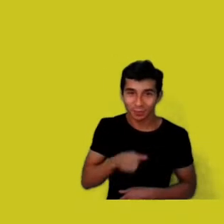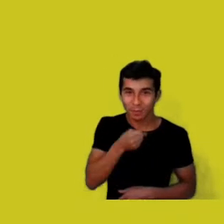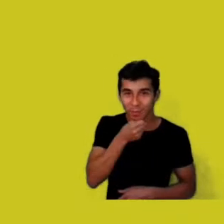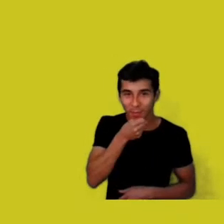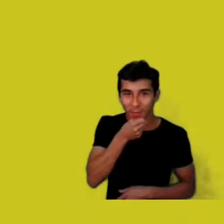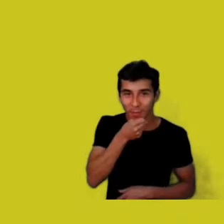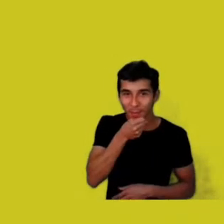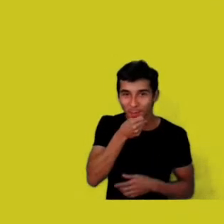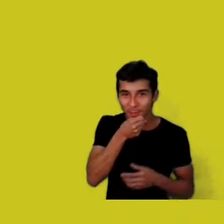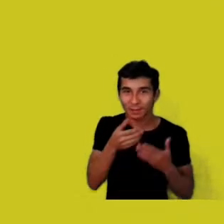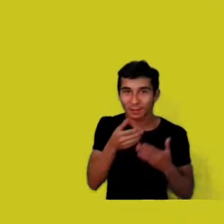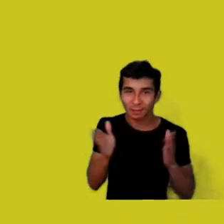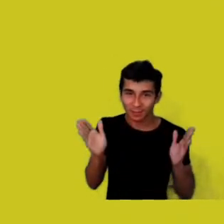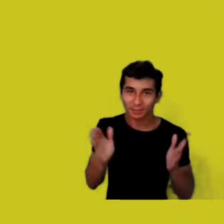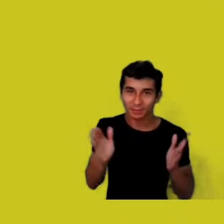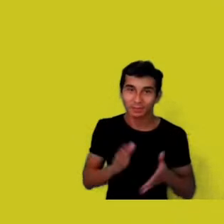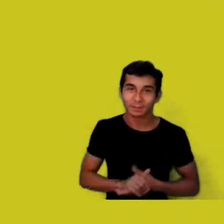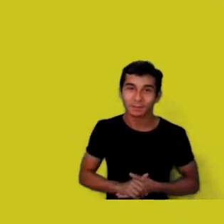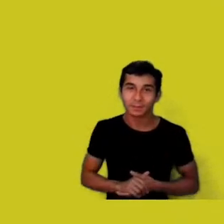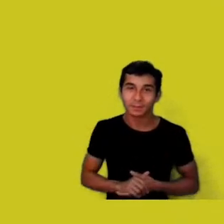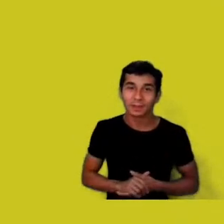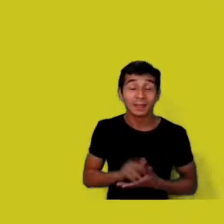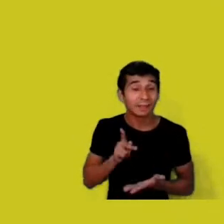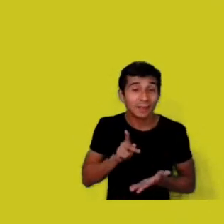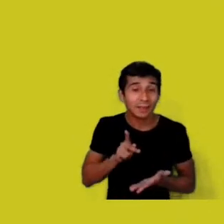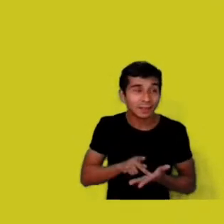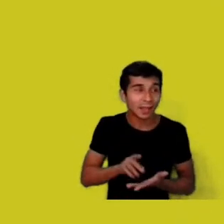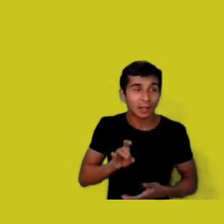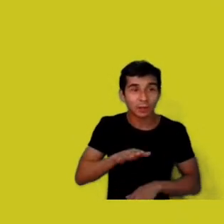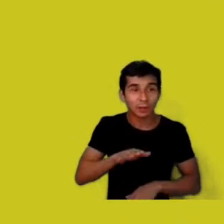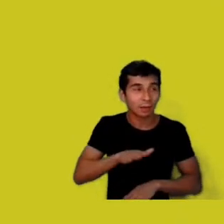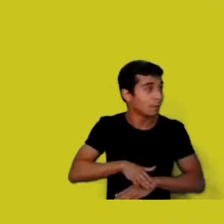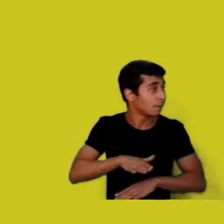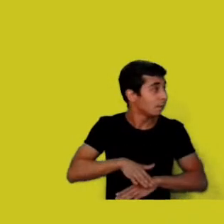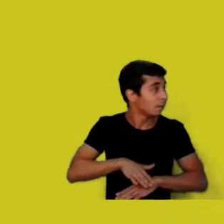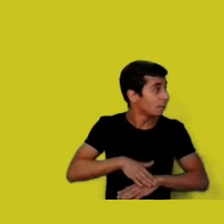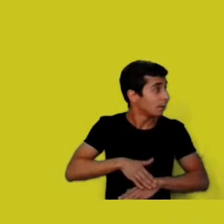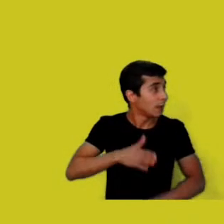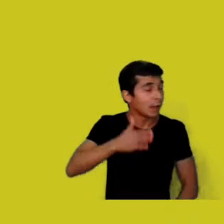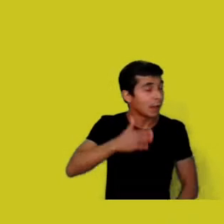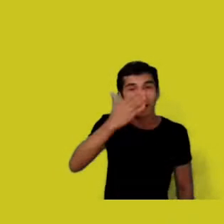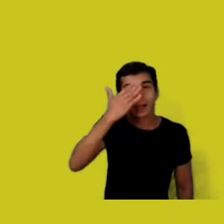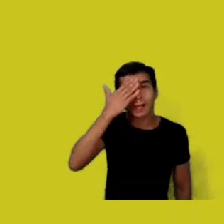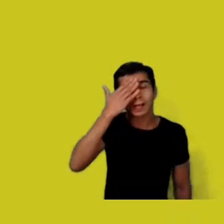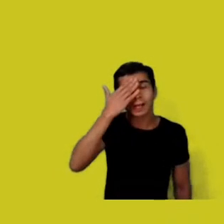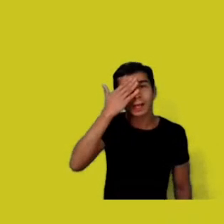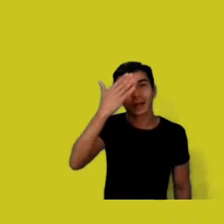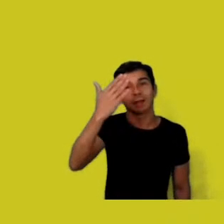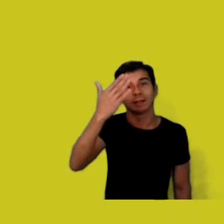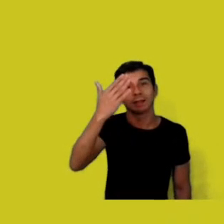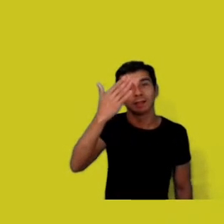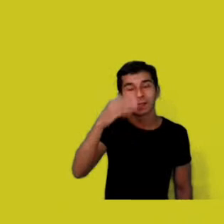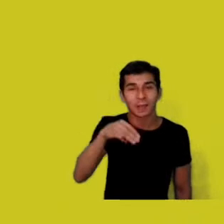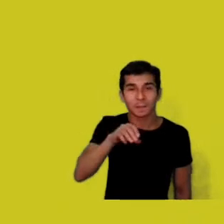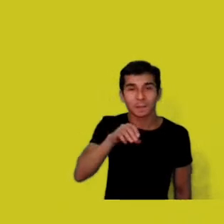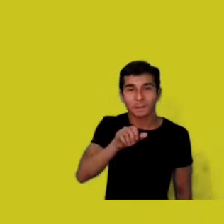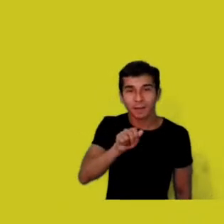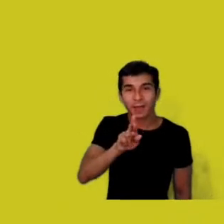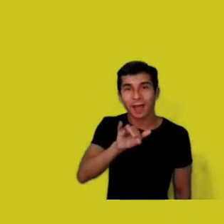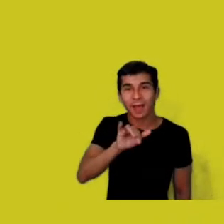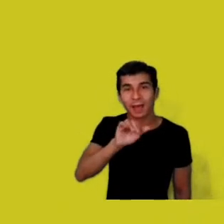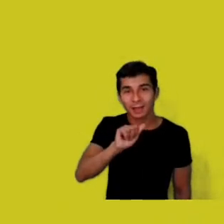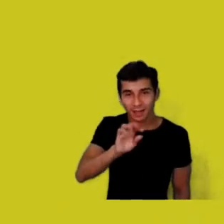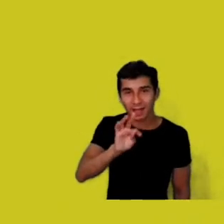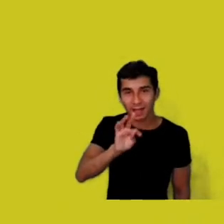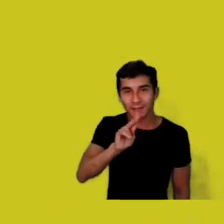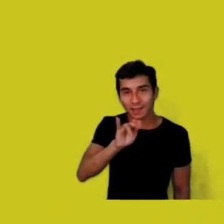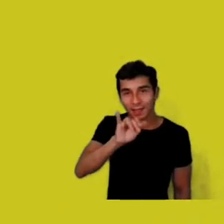to thank immensely on behalf of Sesc Maria Thaís, her staff, Jéssica, Maíra